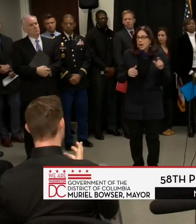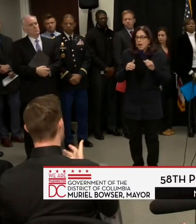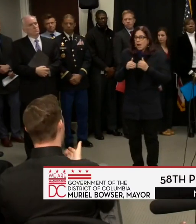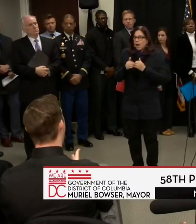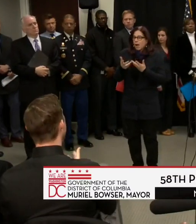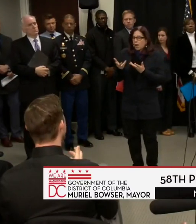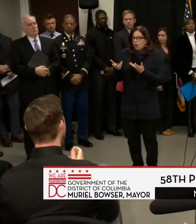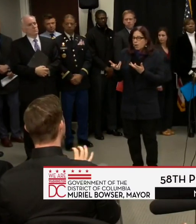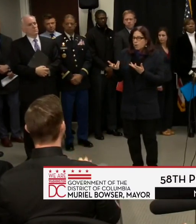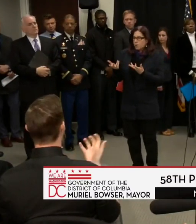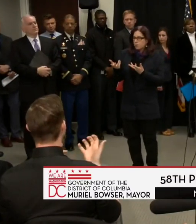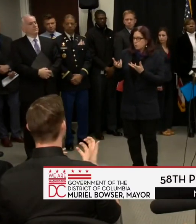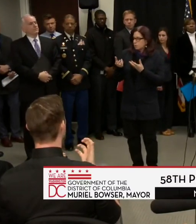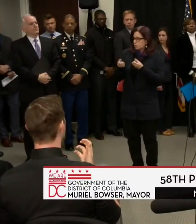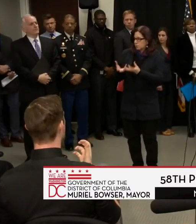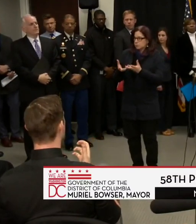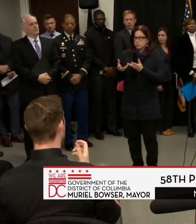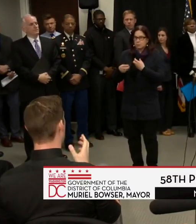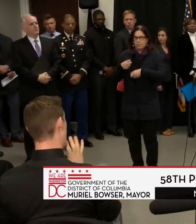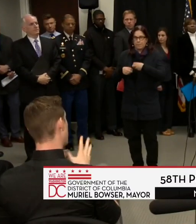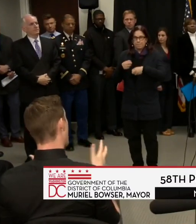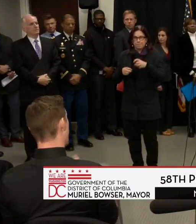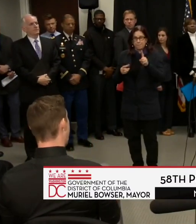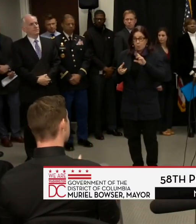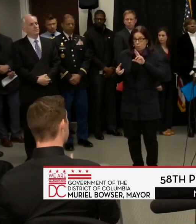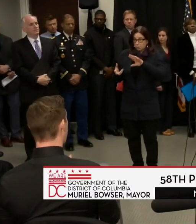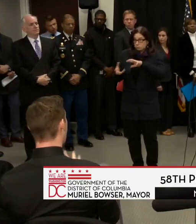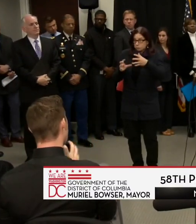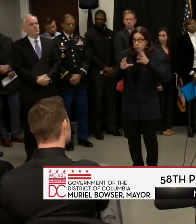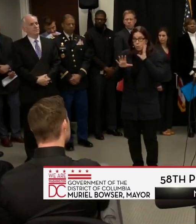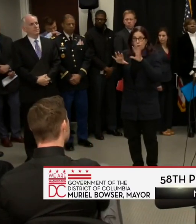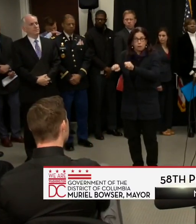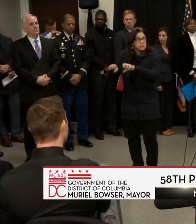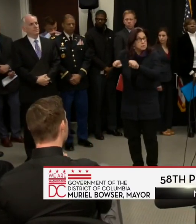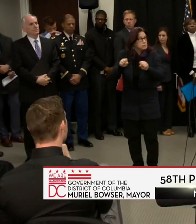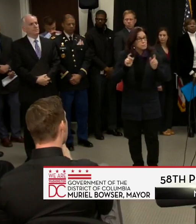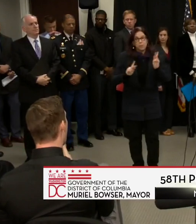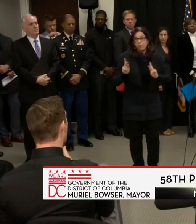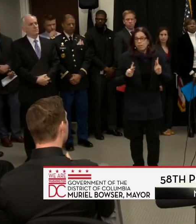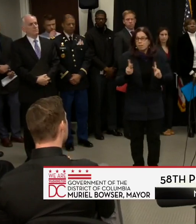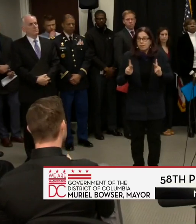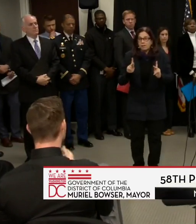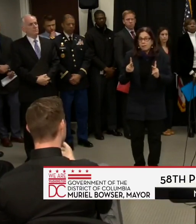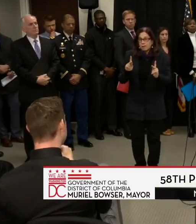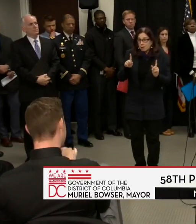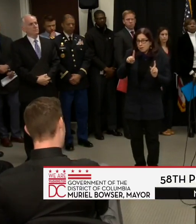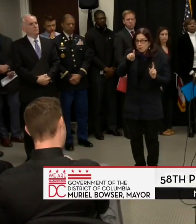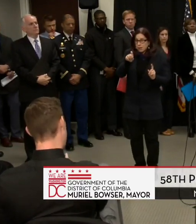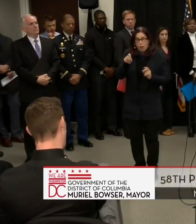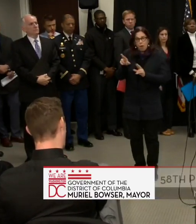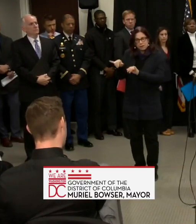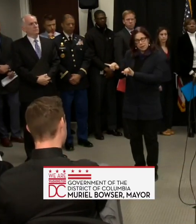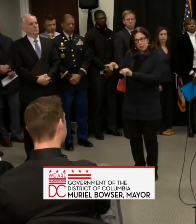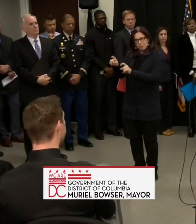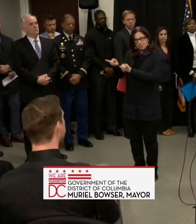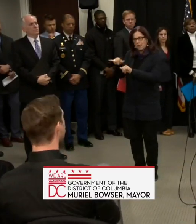PEOPLE IF THEY DO NOT COMPLY WITH THEIR DESIGNATED SORT OF AREA? >> CERTAINLY WE WANT TO